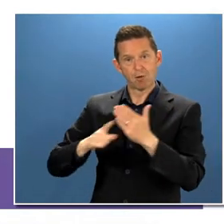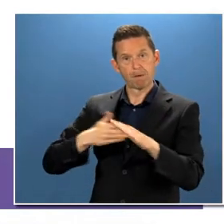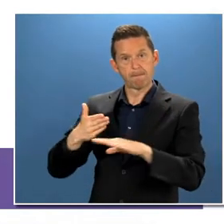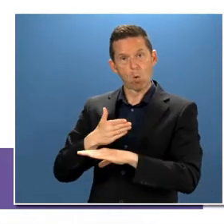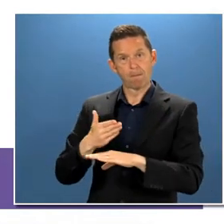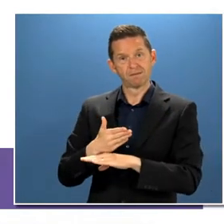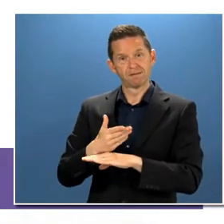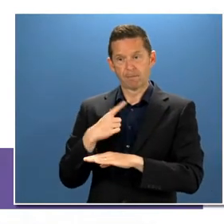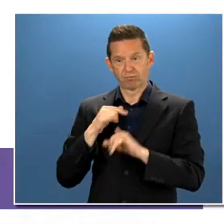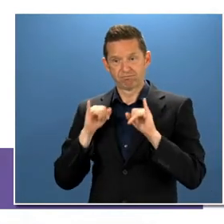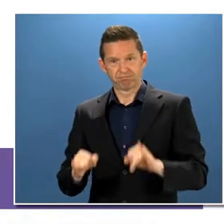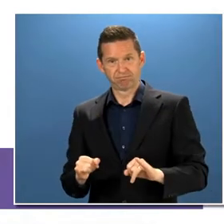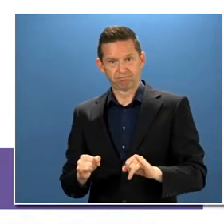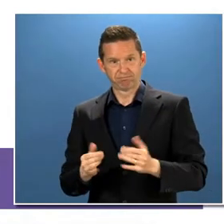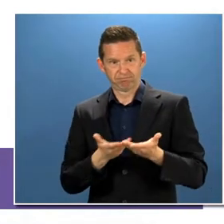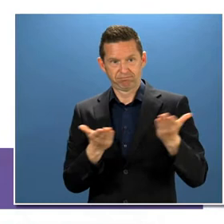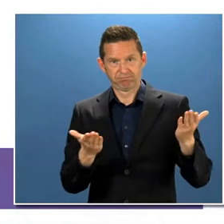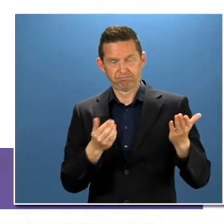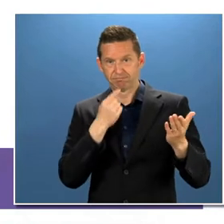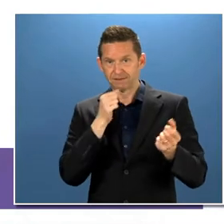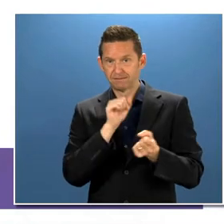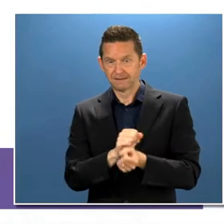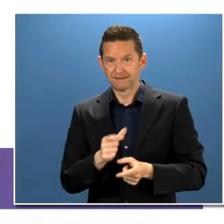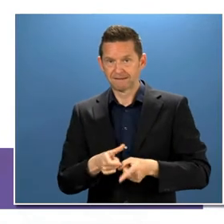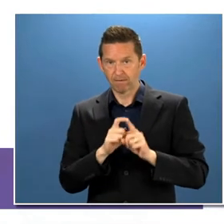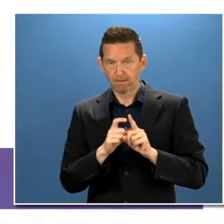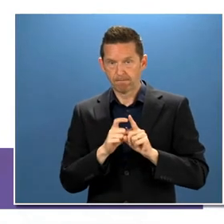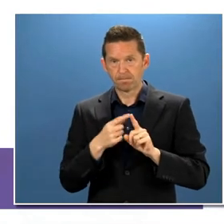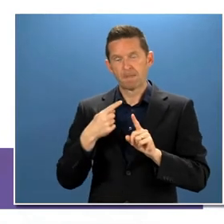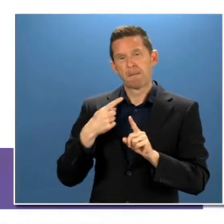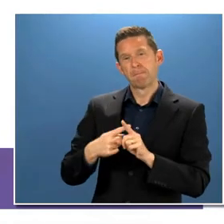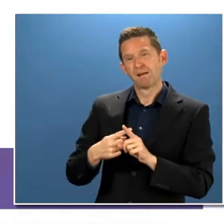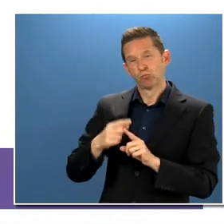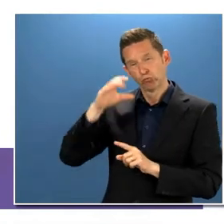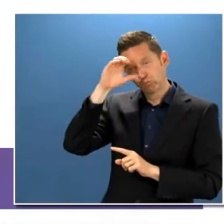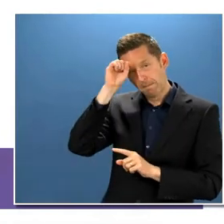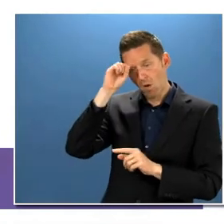But it also needs to be understood that there is a time component in that